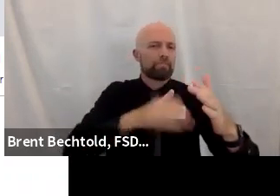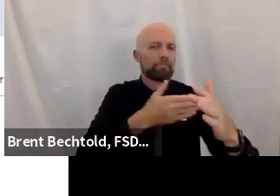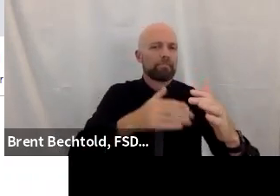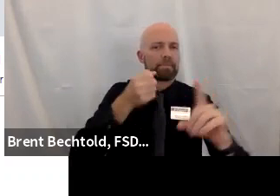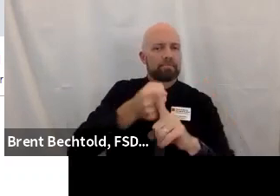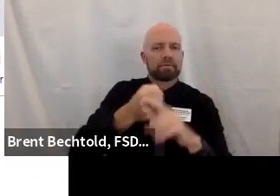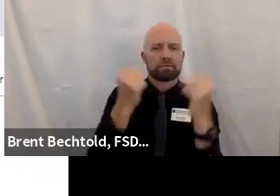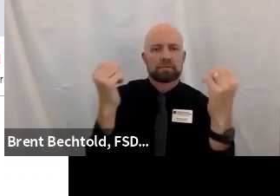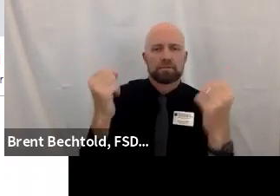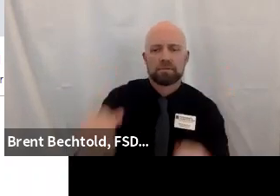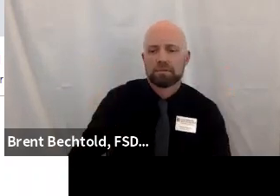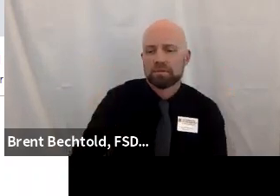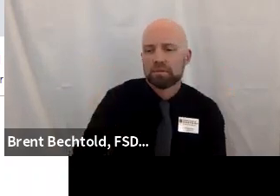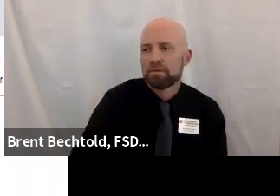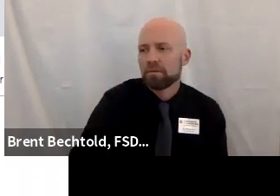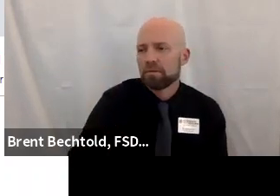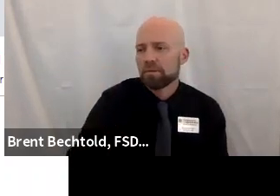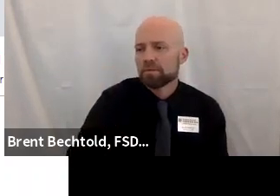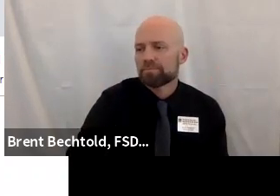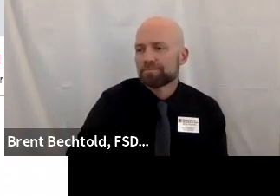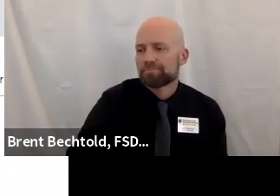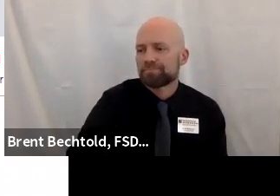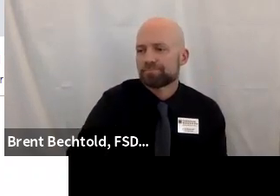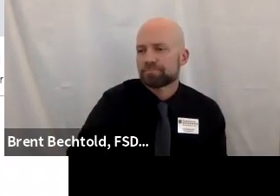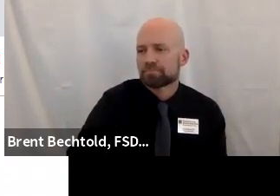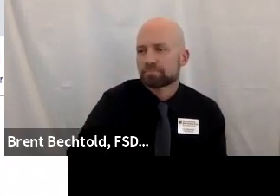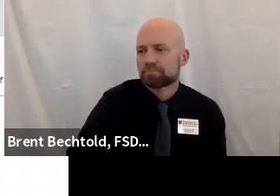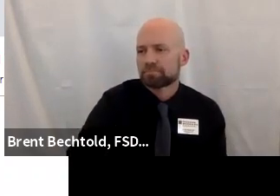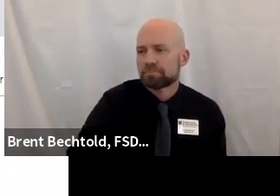we do, teach rhythm and how rhythm can impact sign.